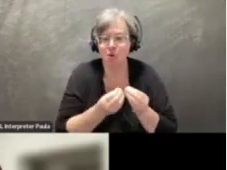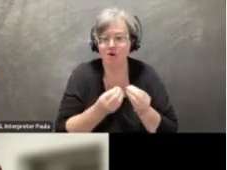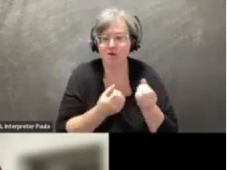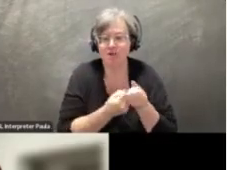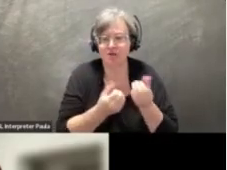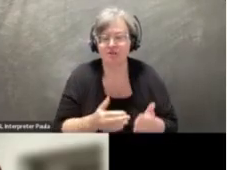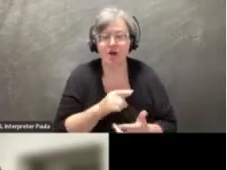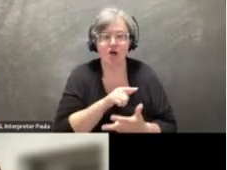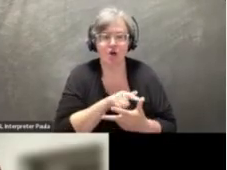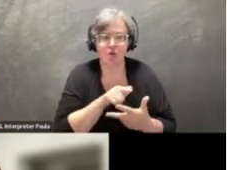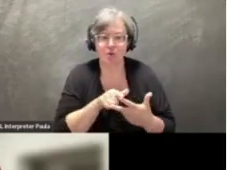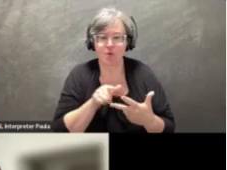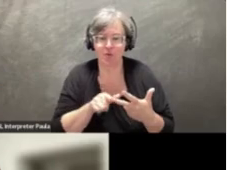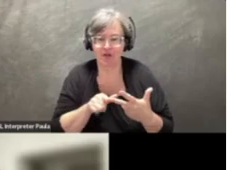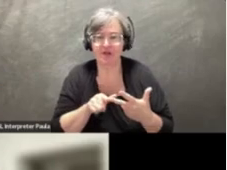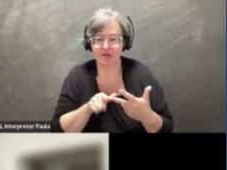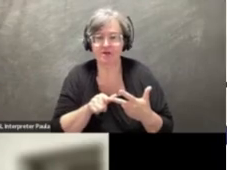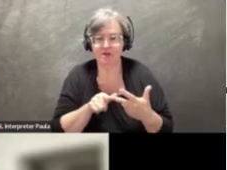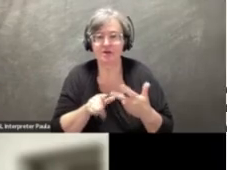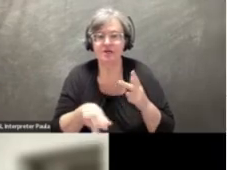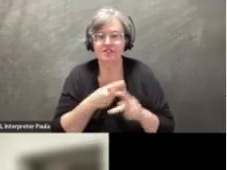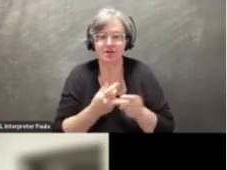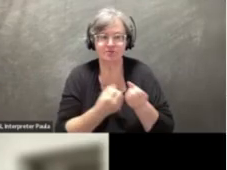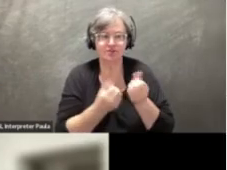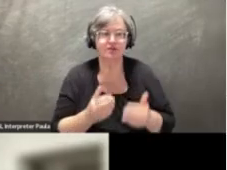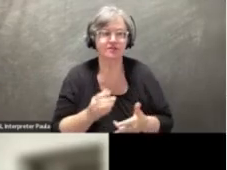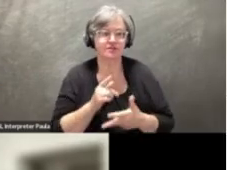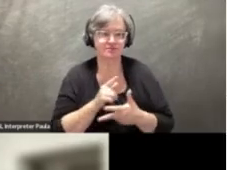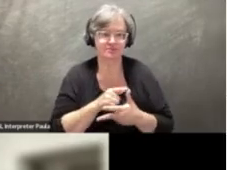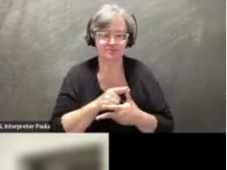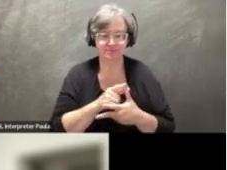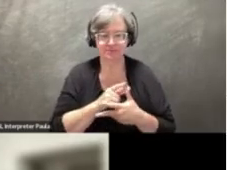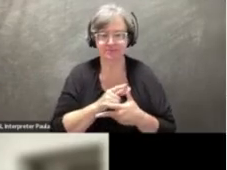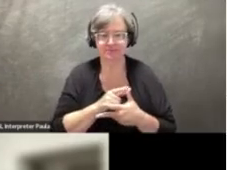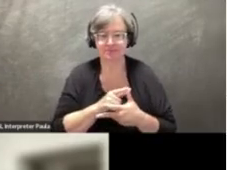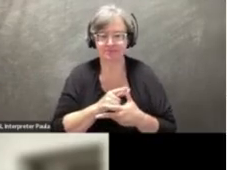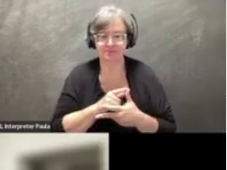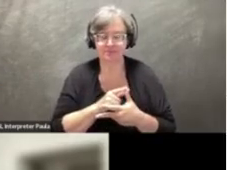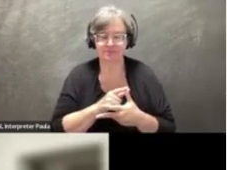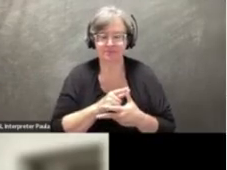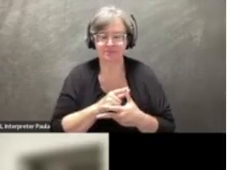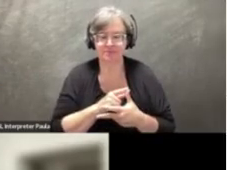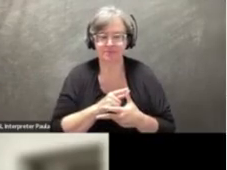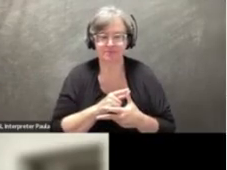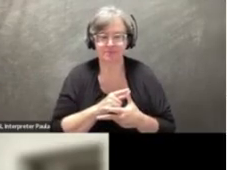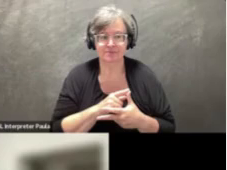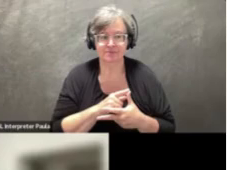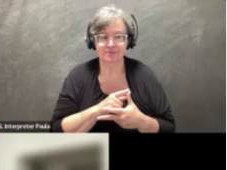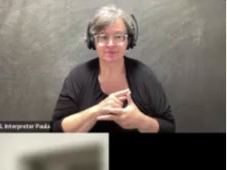three types of advocates that we want to look at. First and foremost is those who are using